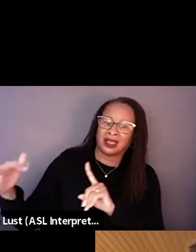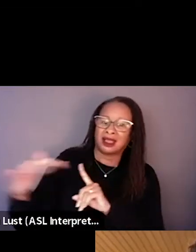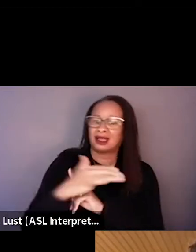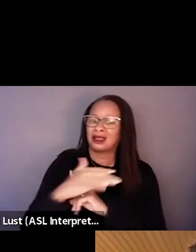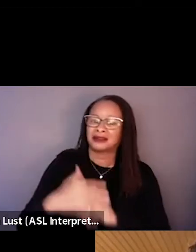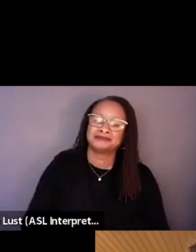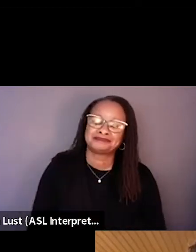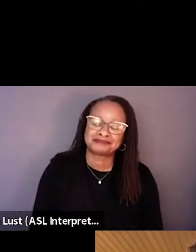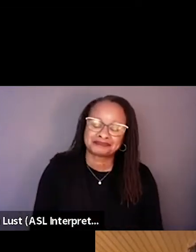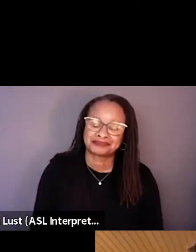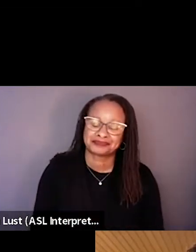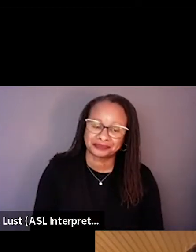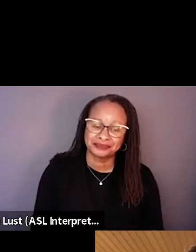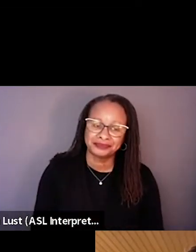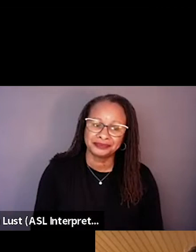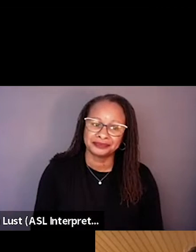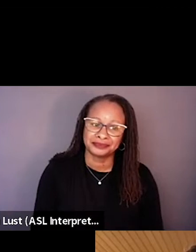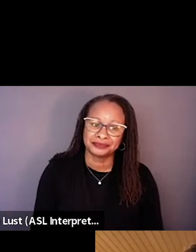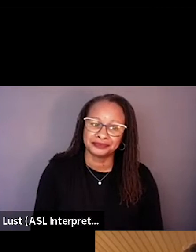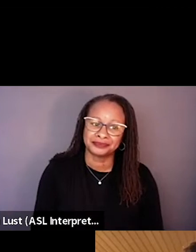seems to be exploding literally and figuratively on a daily basis.